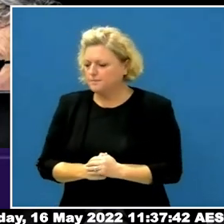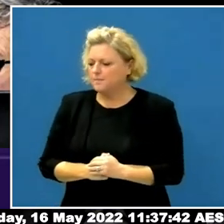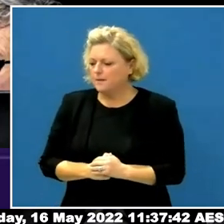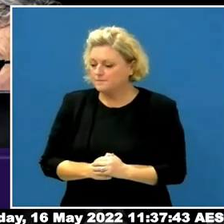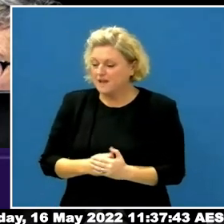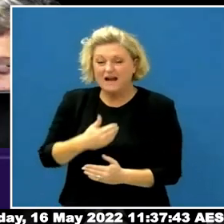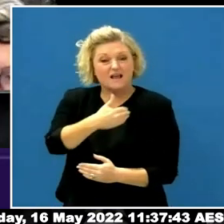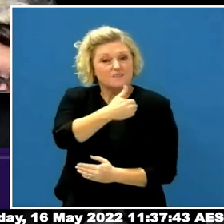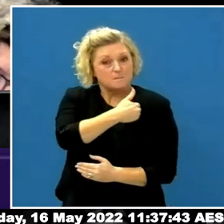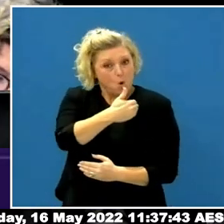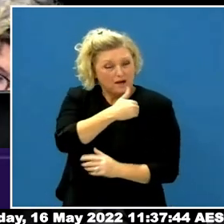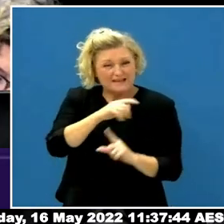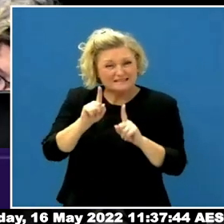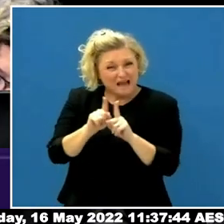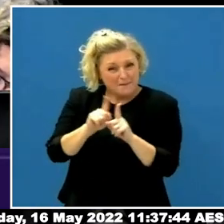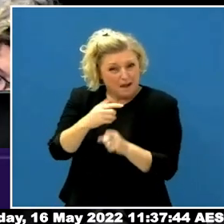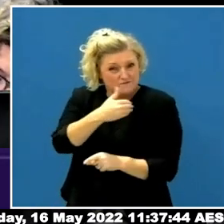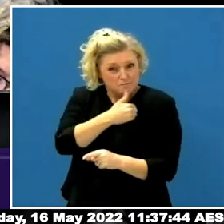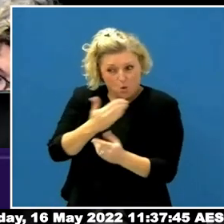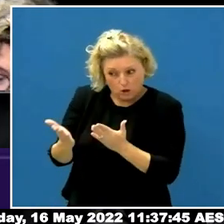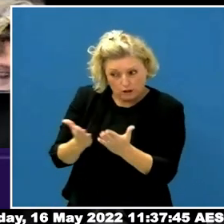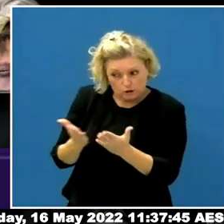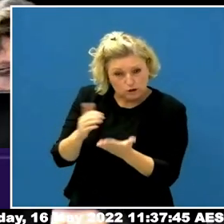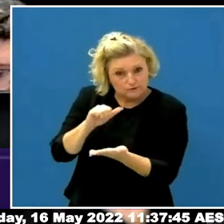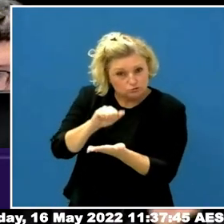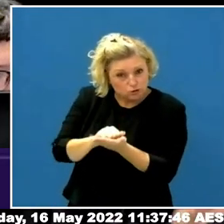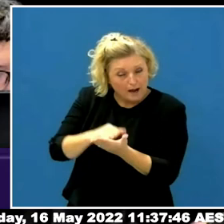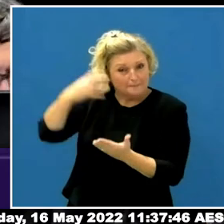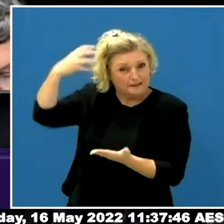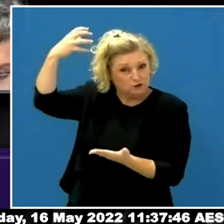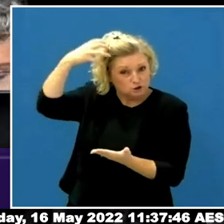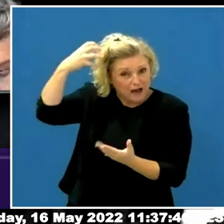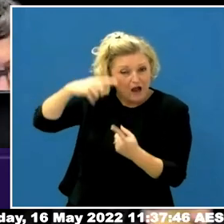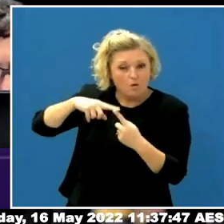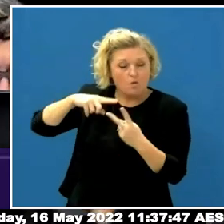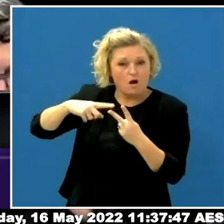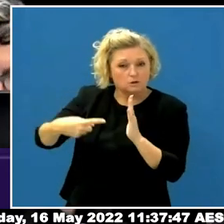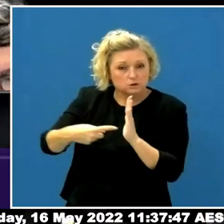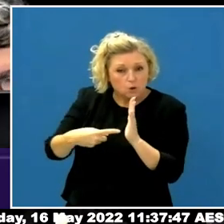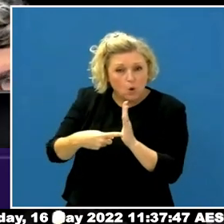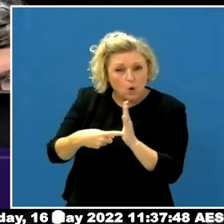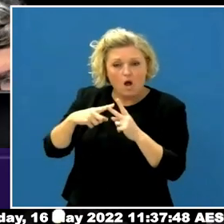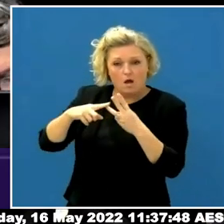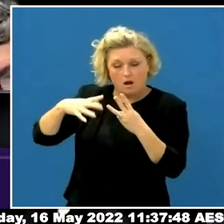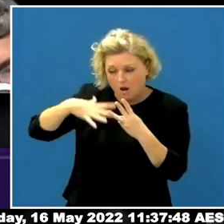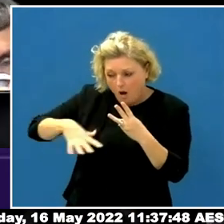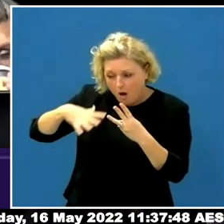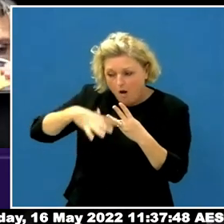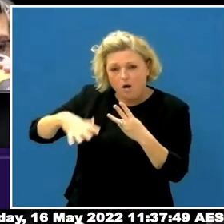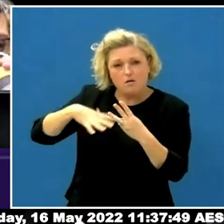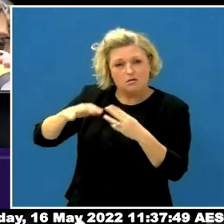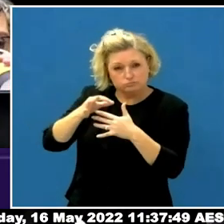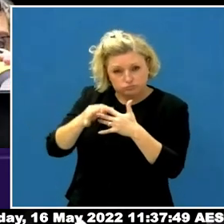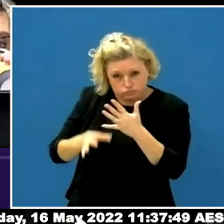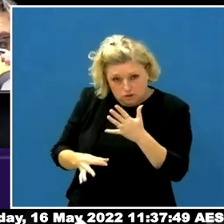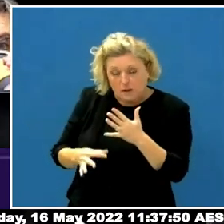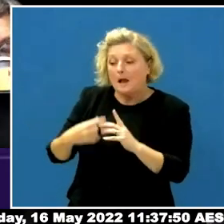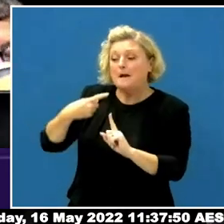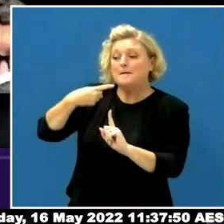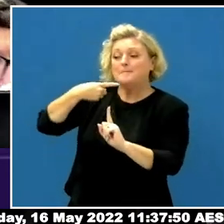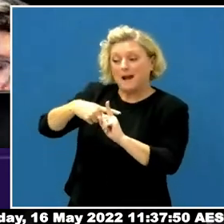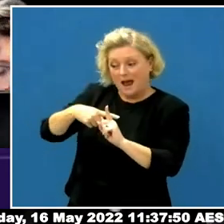Yes, he did, yes. MR FOGARTY: And then picked up by an Afford mini bus to the day